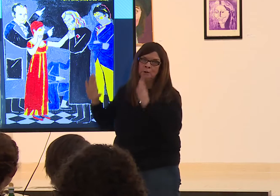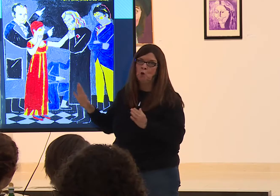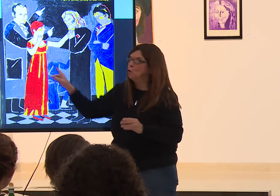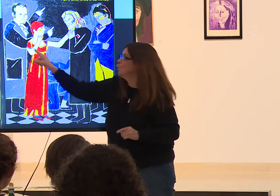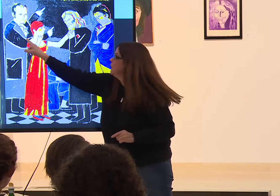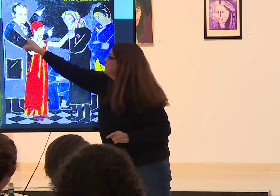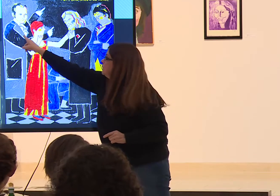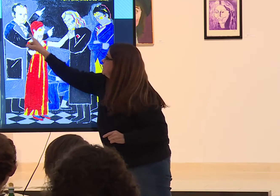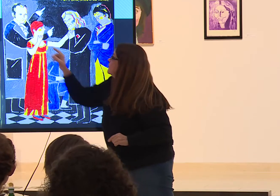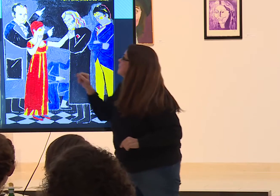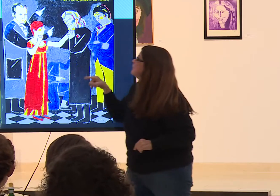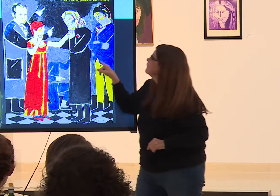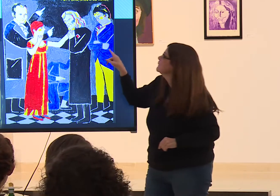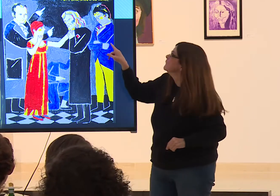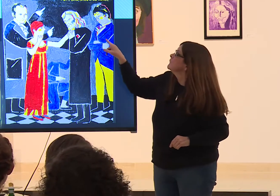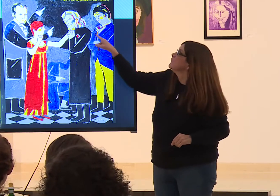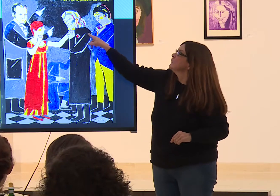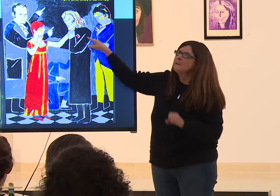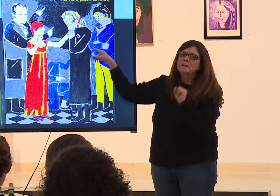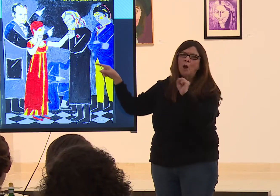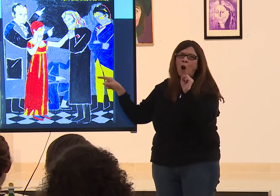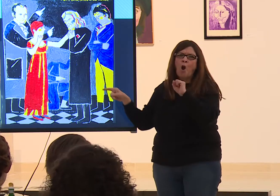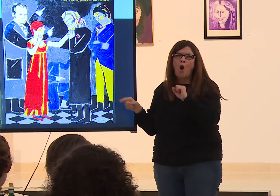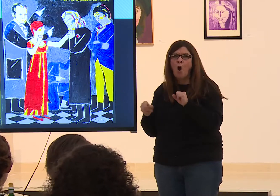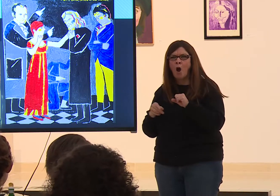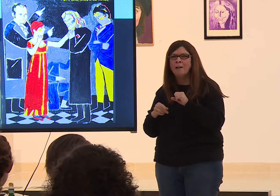from his professor in this scene.